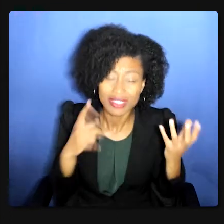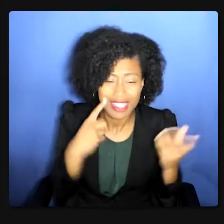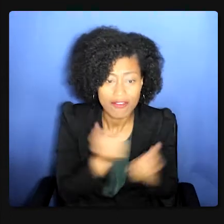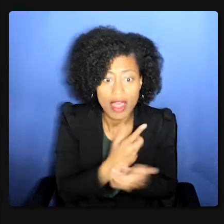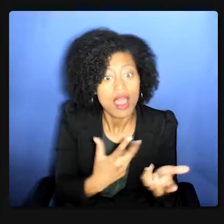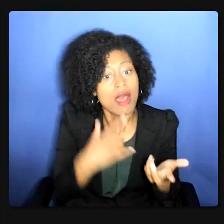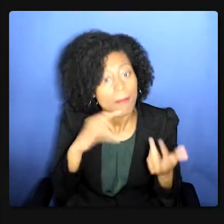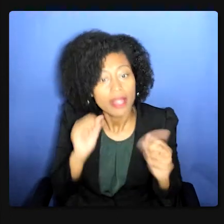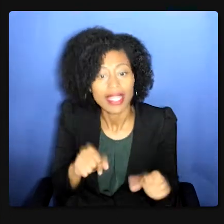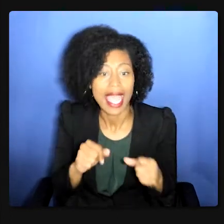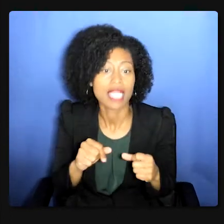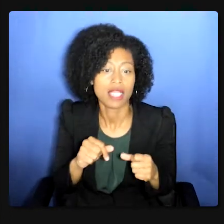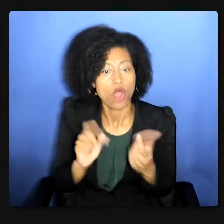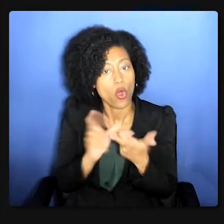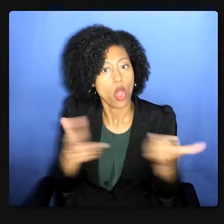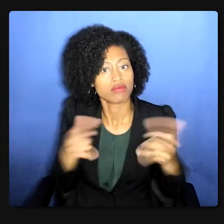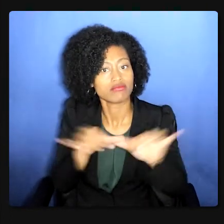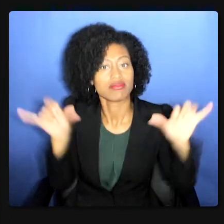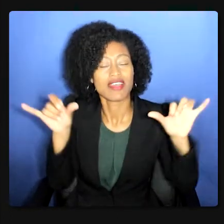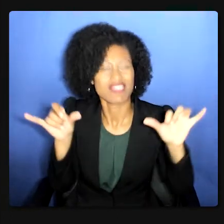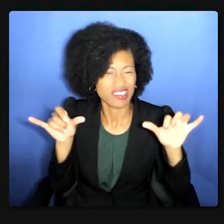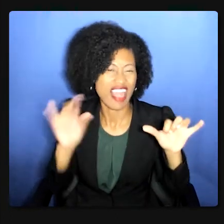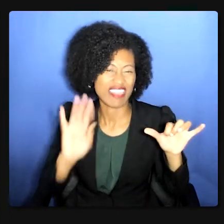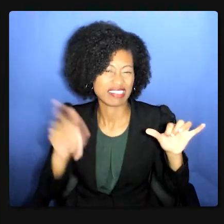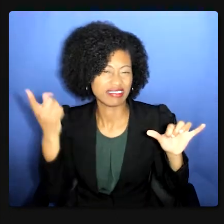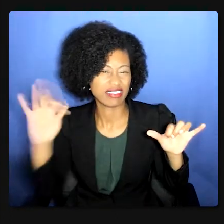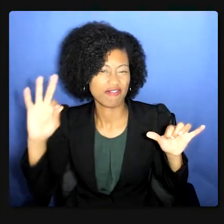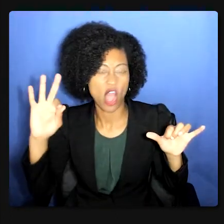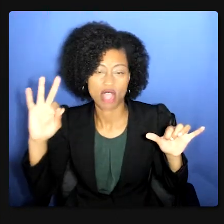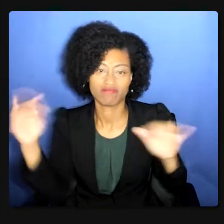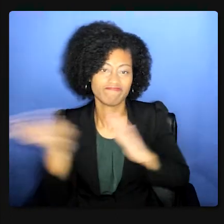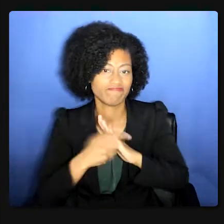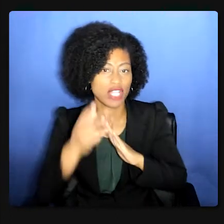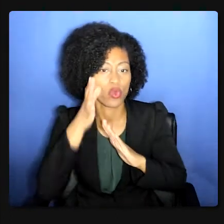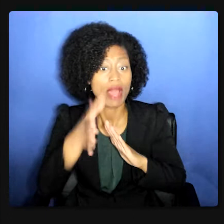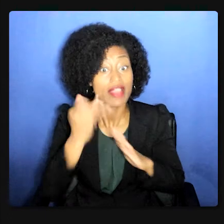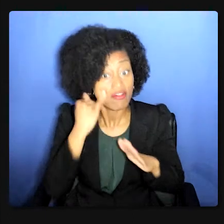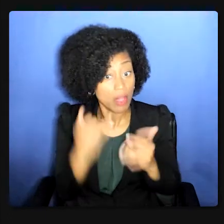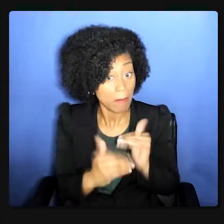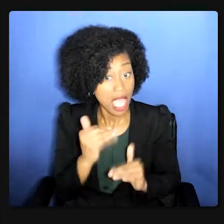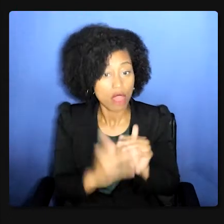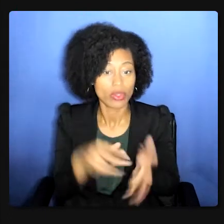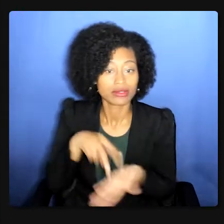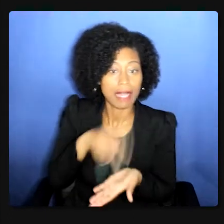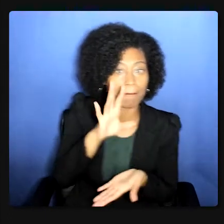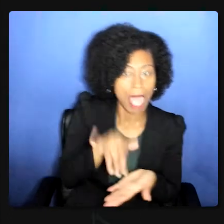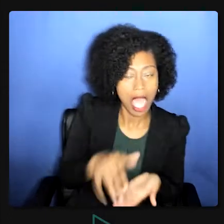The build also has auto-scaling by default. So when you create a build, you specify the standing by,